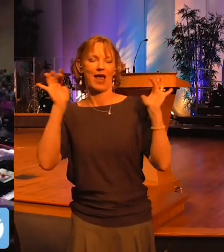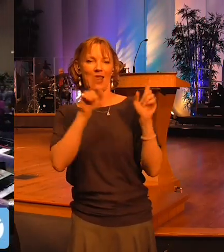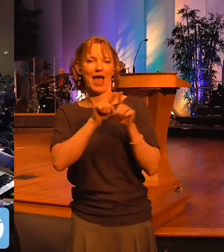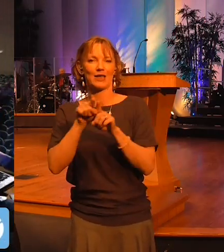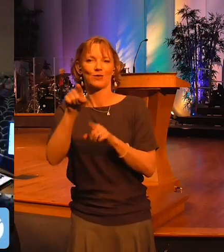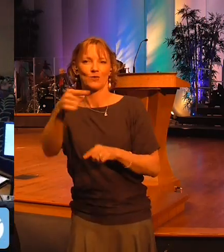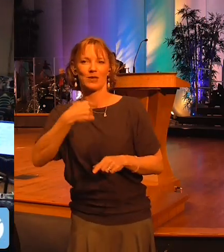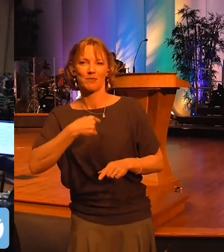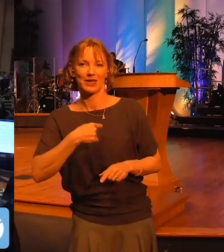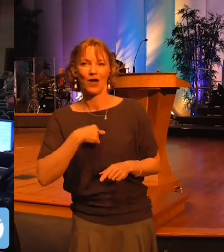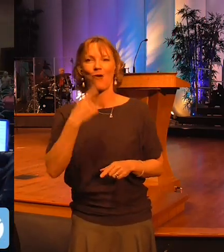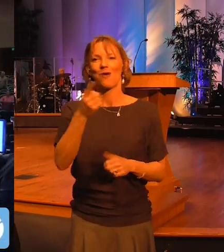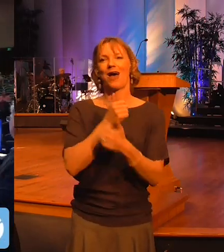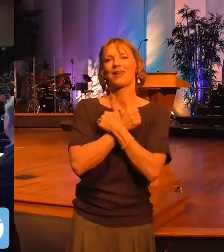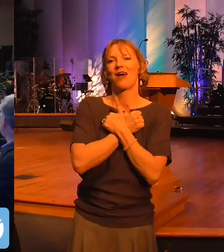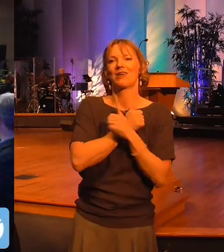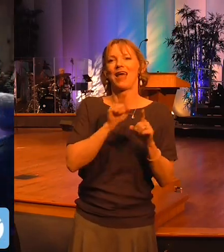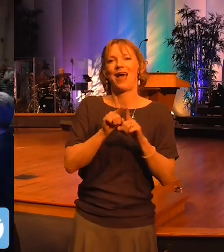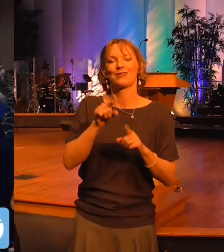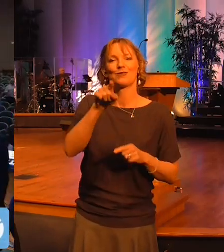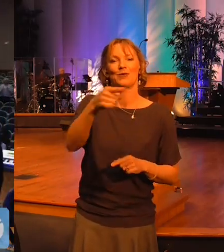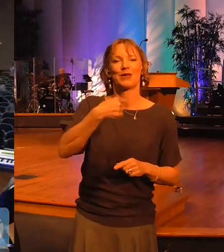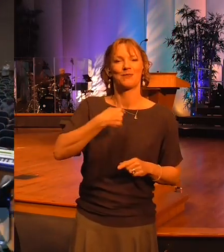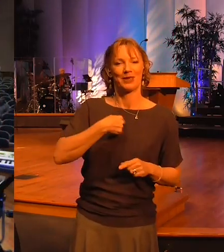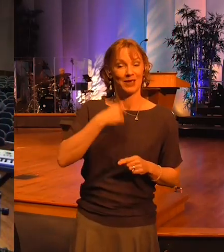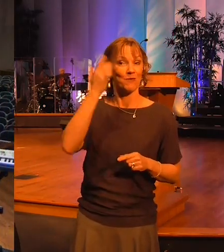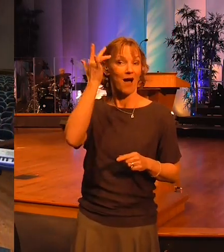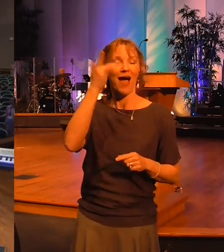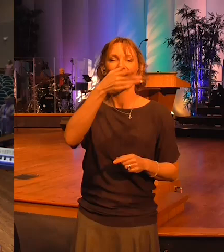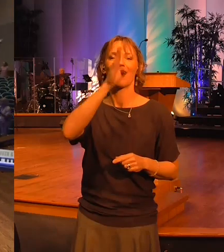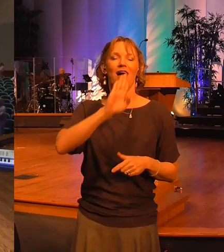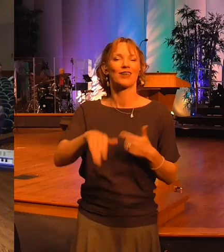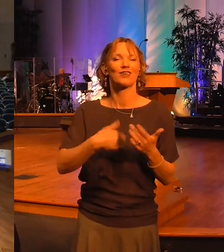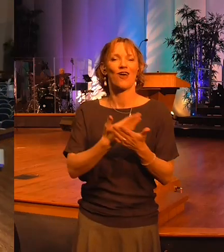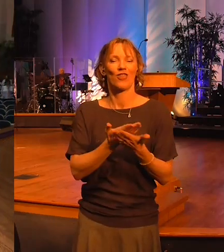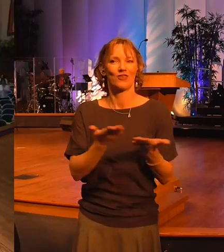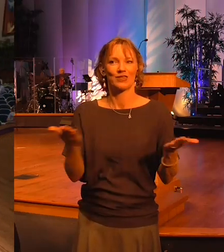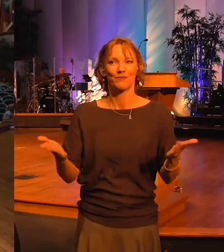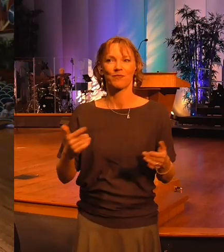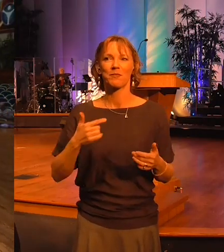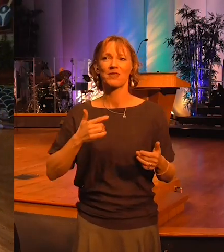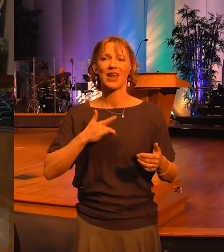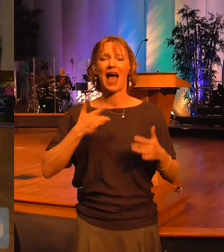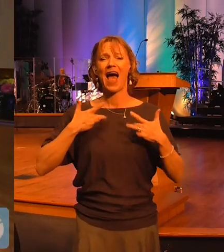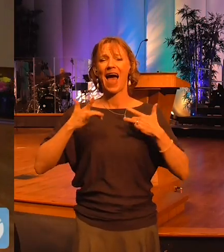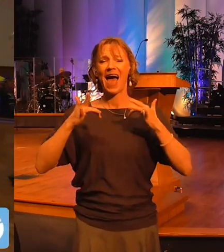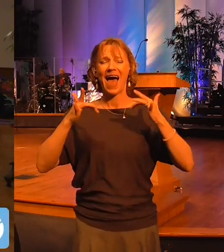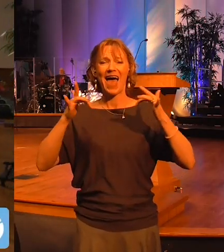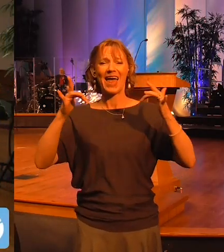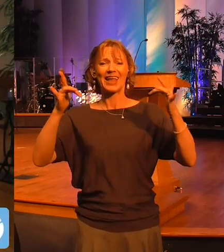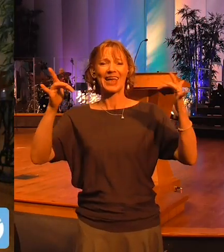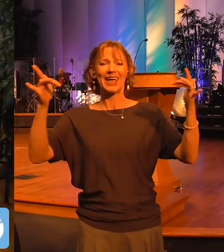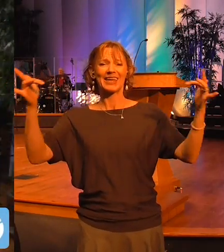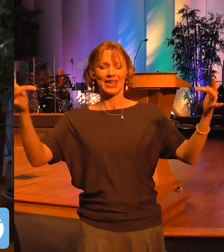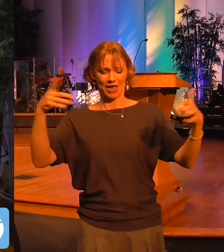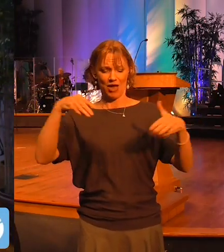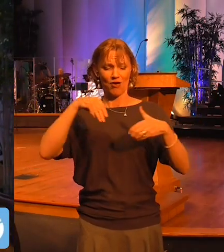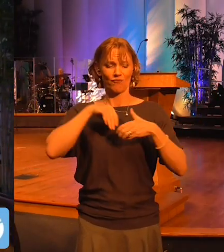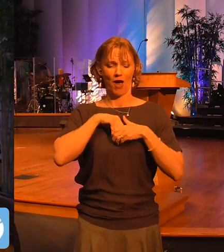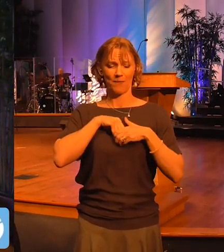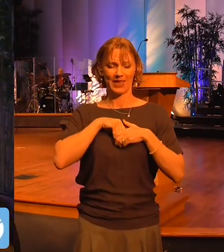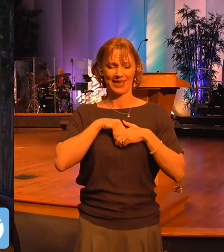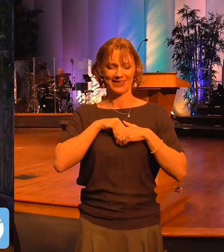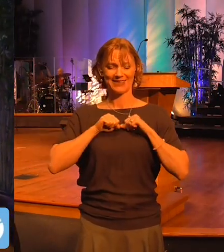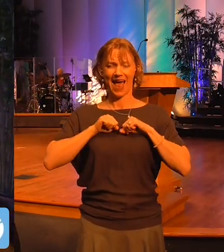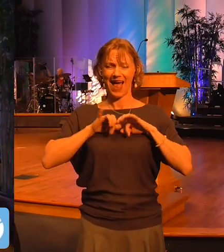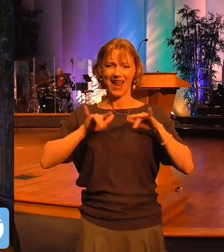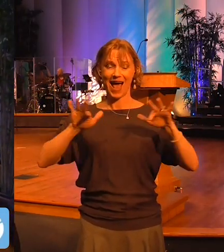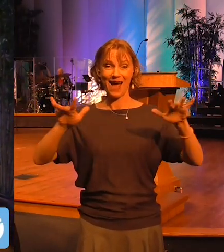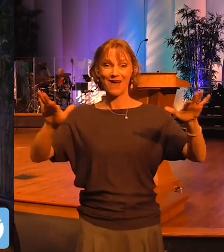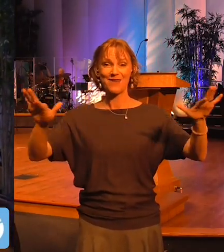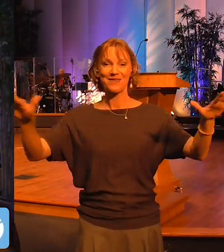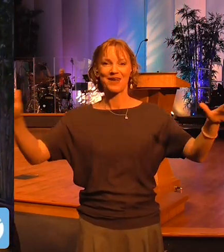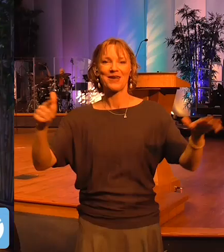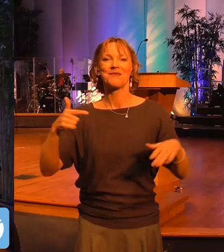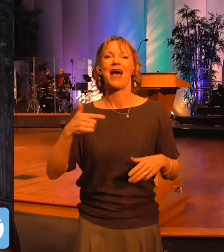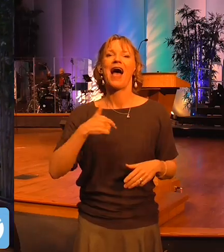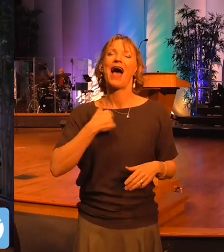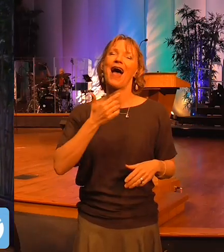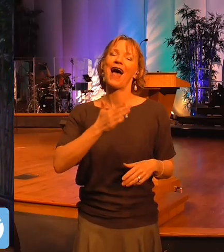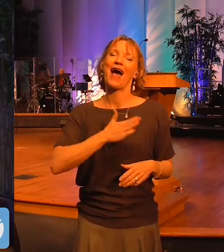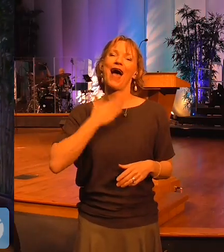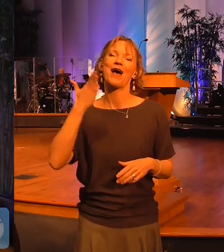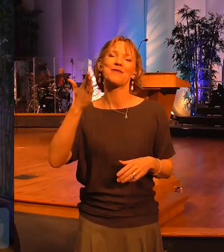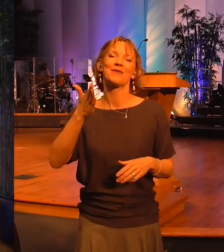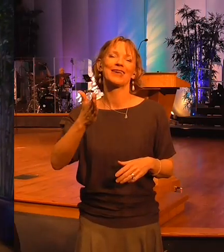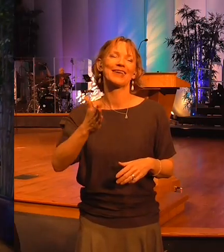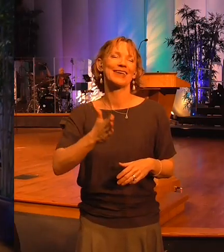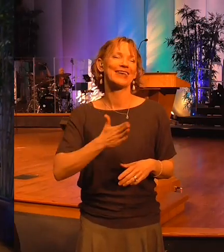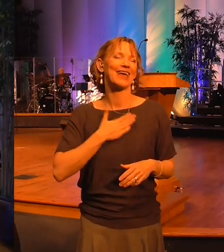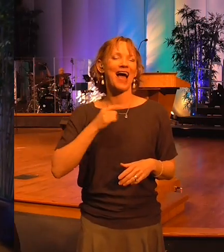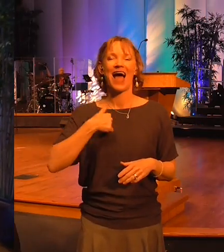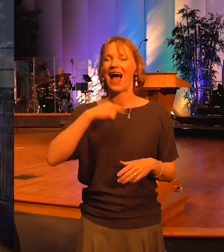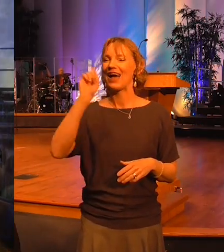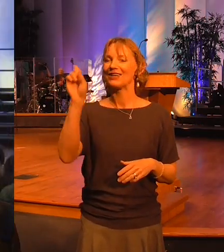one love as you and me god is all there is i'm shining from the inside out so happy i just want